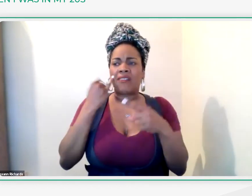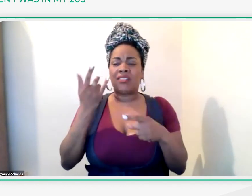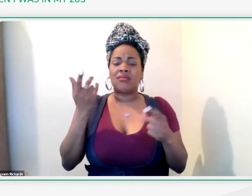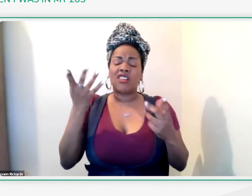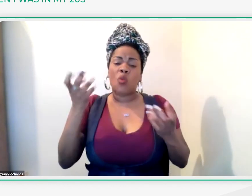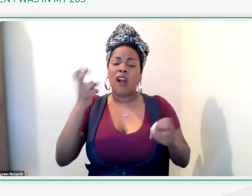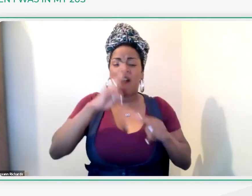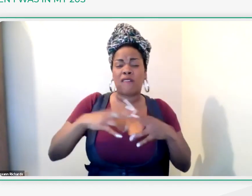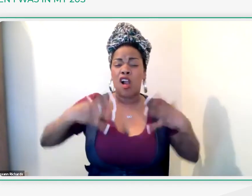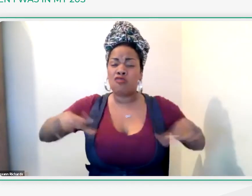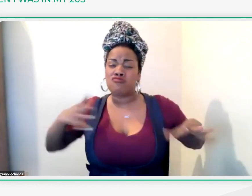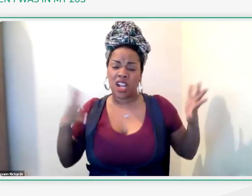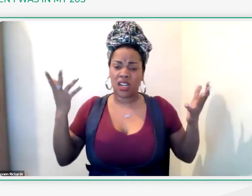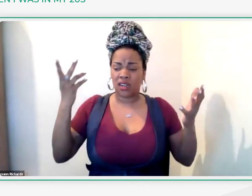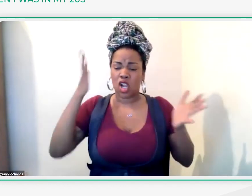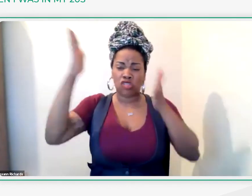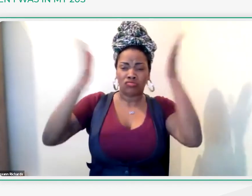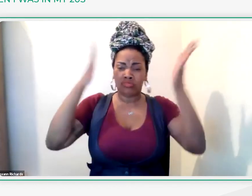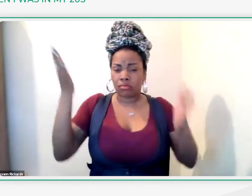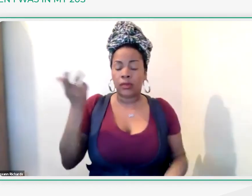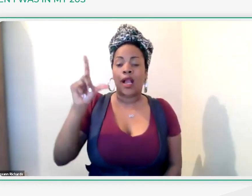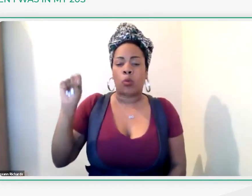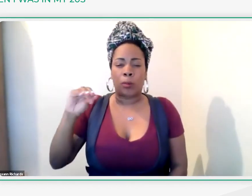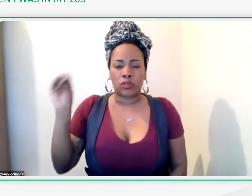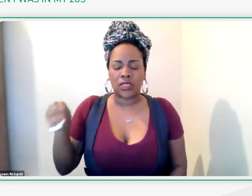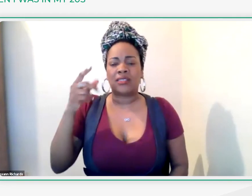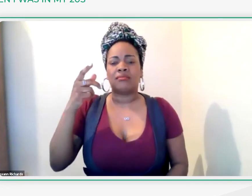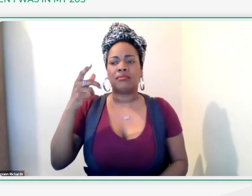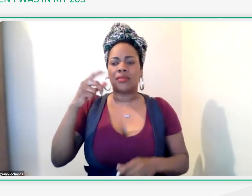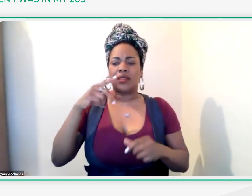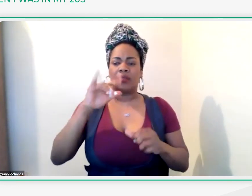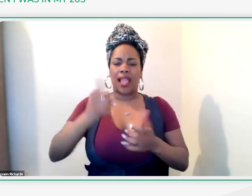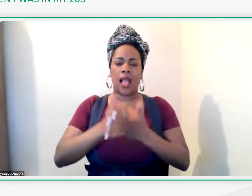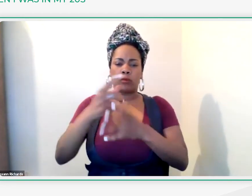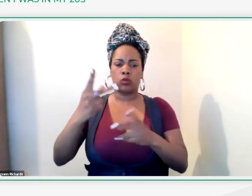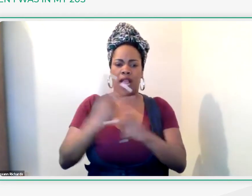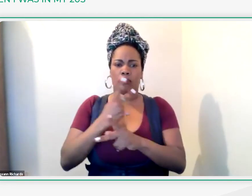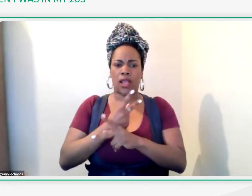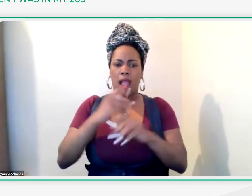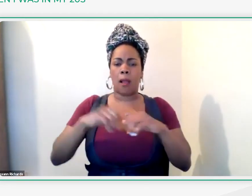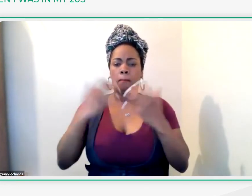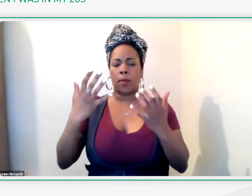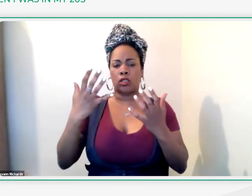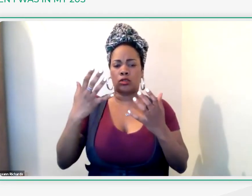So things needed for work would be under the 50%. Let's say you need an outfit for a presentation.